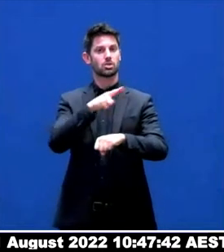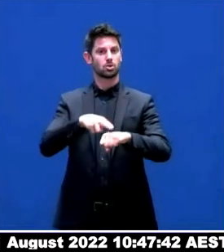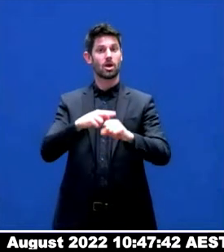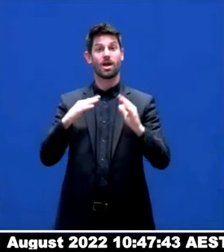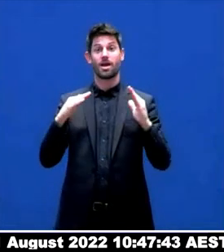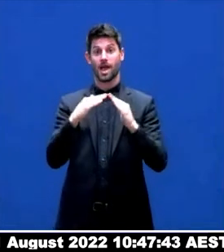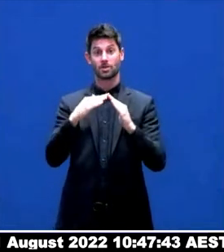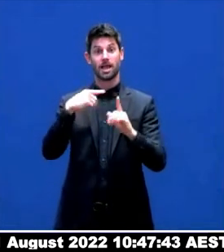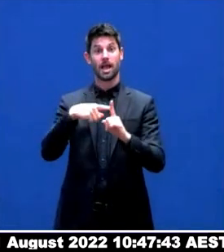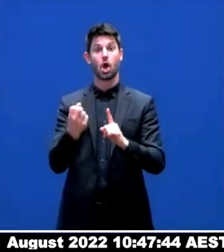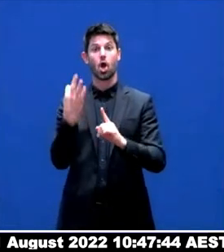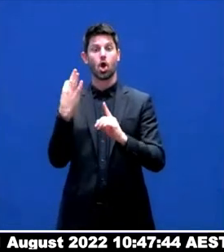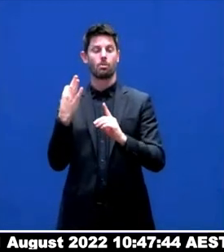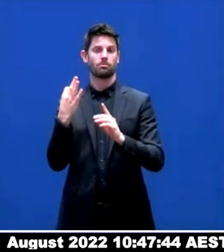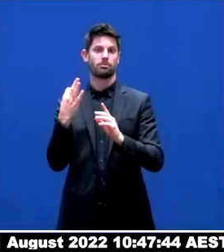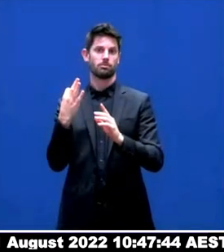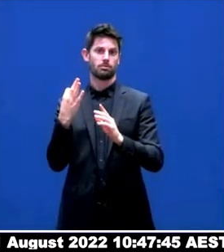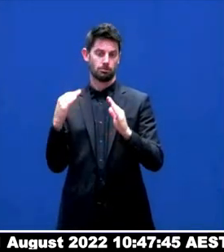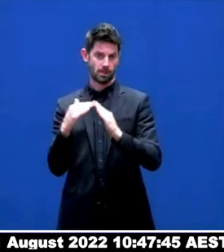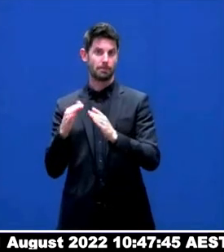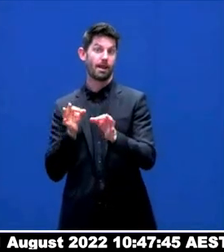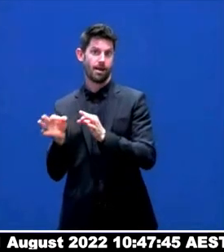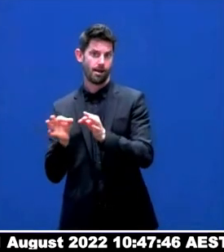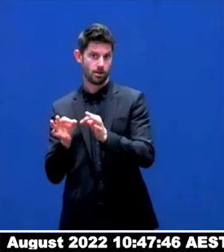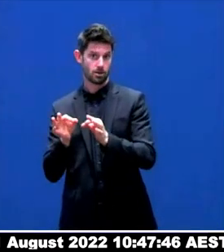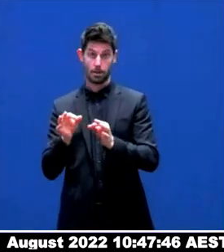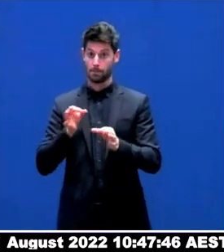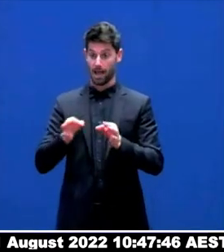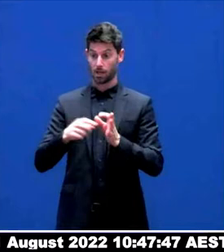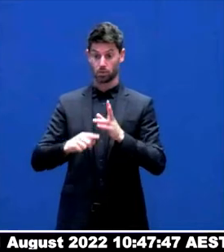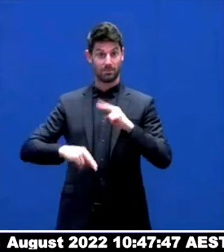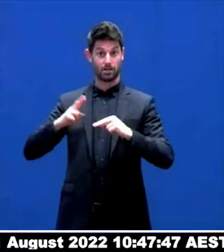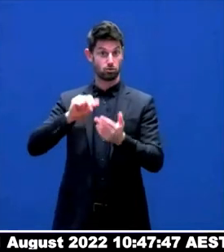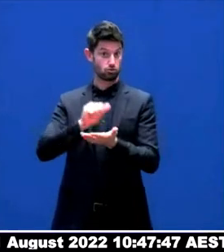That's correct. MS EASTMAN: I'm not sure whether, other than referring to